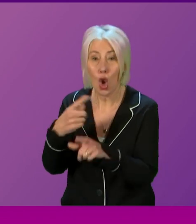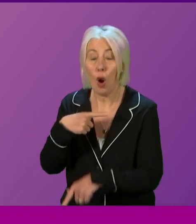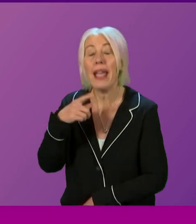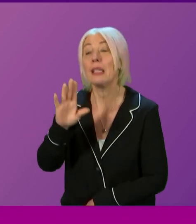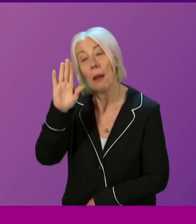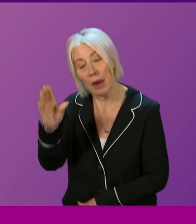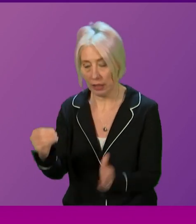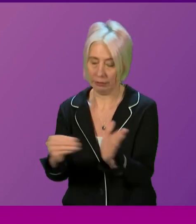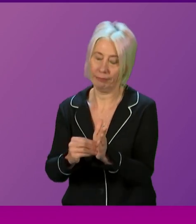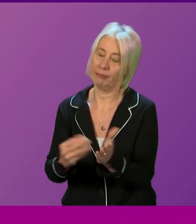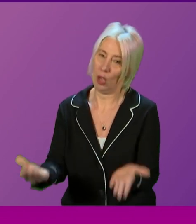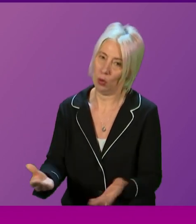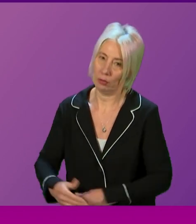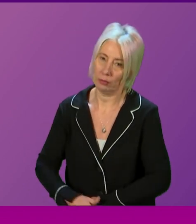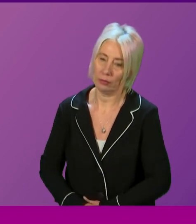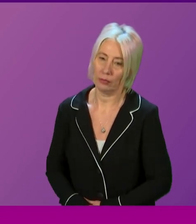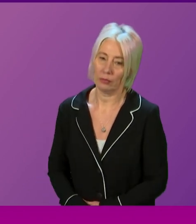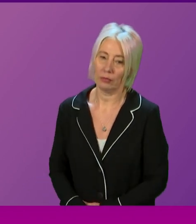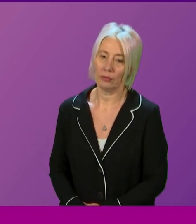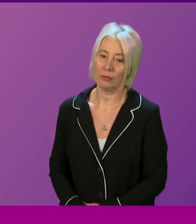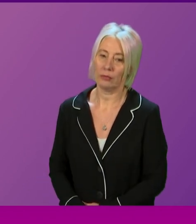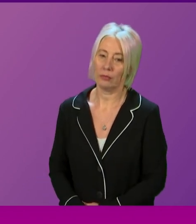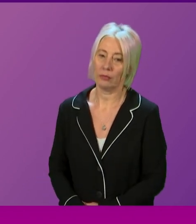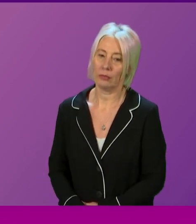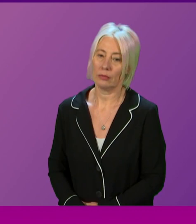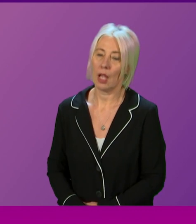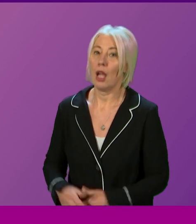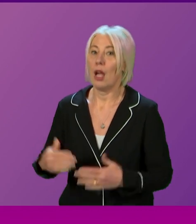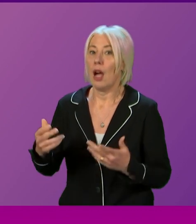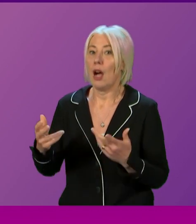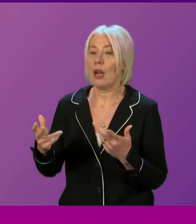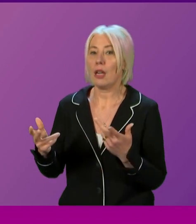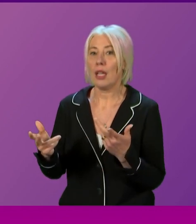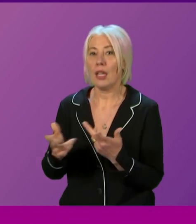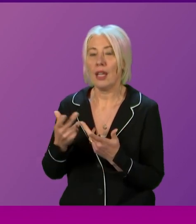However, your comments are on the record. Alex Cole-Hamilton has a point of order.